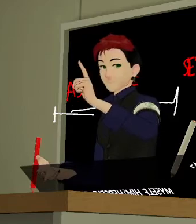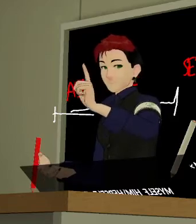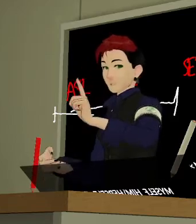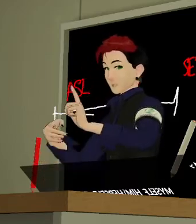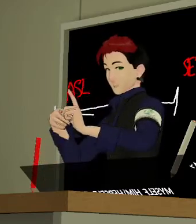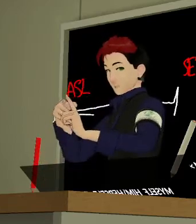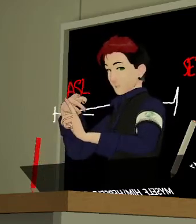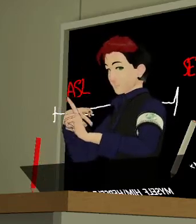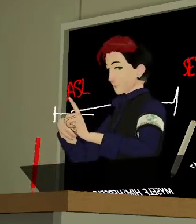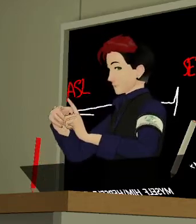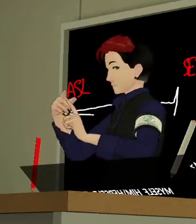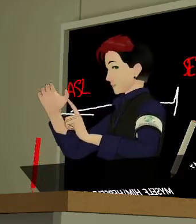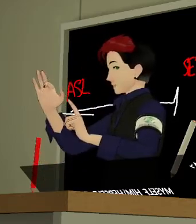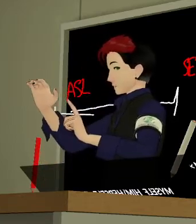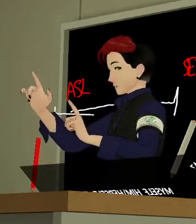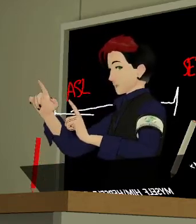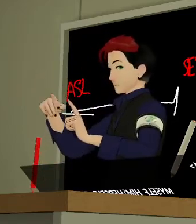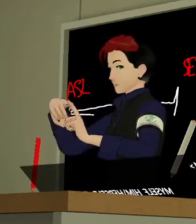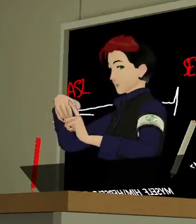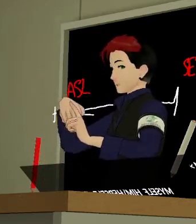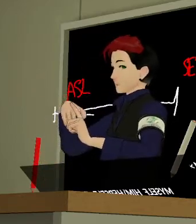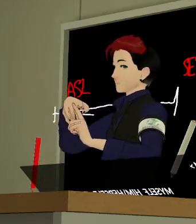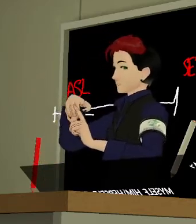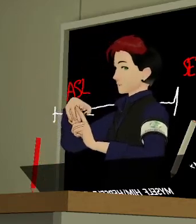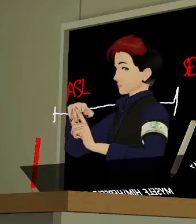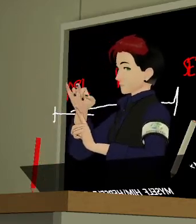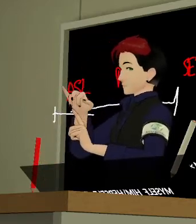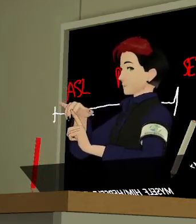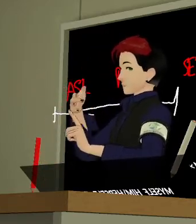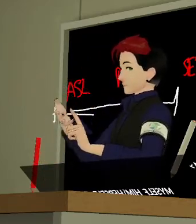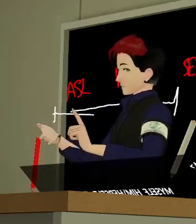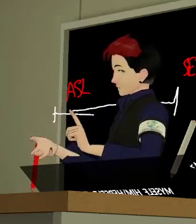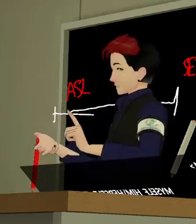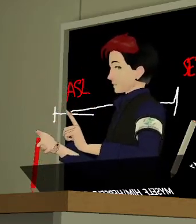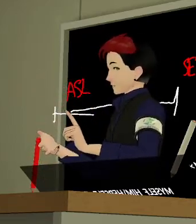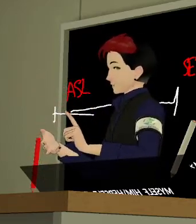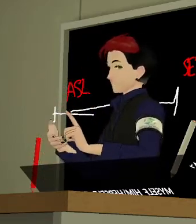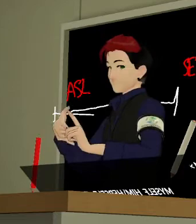then i'm going to use this as a classifier to say this is that thing